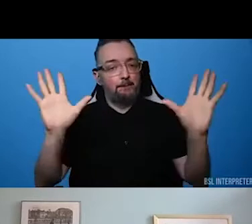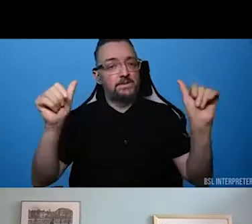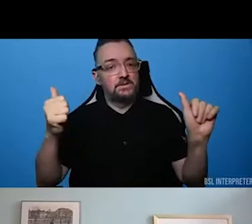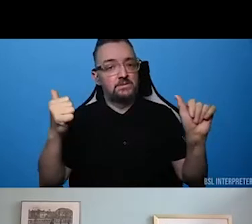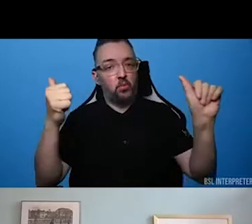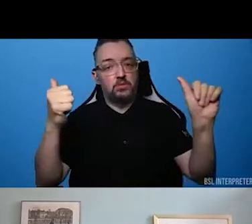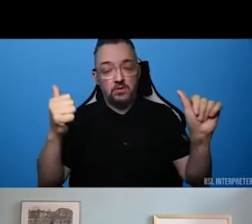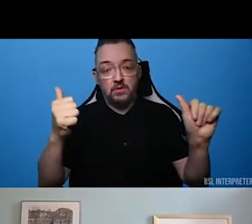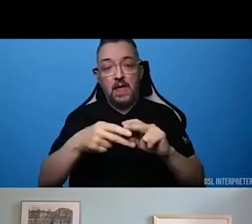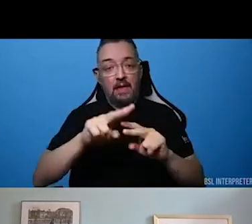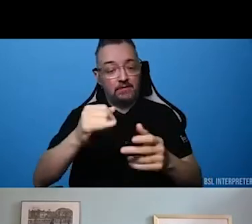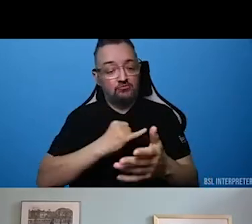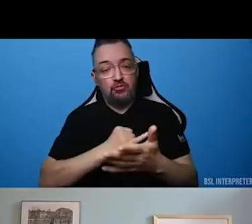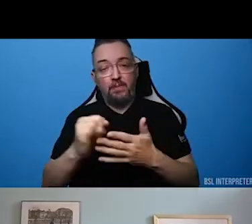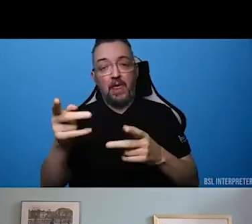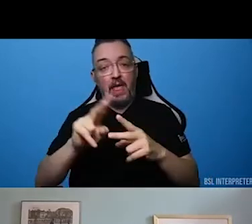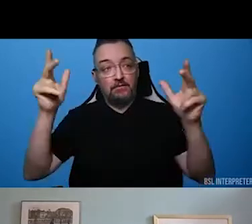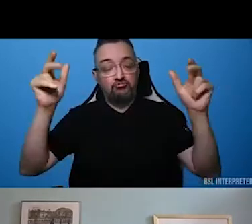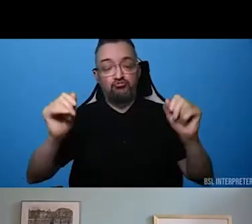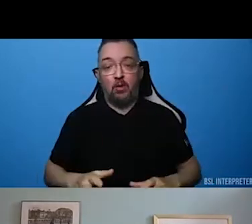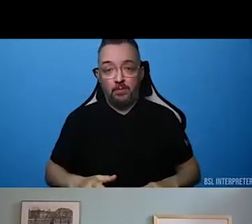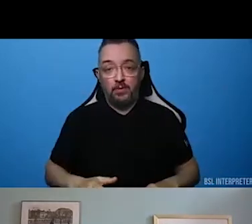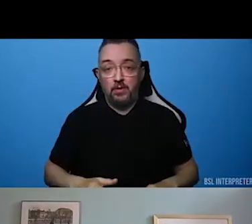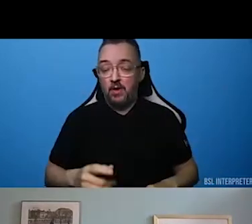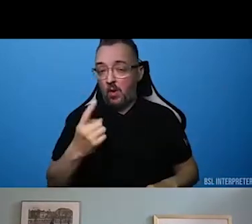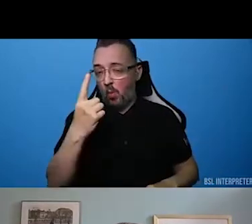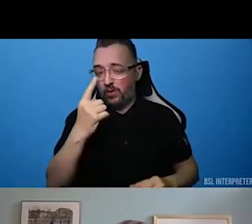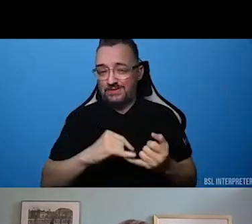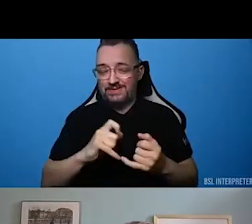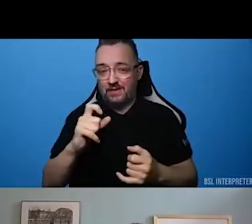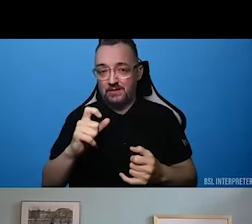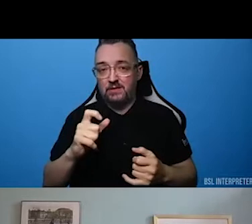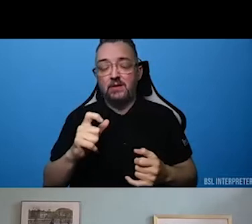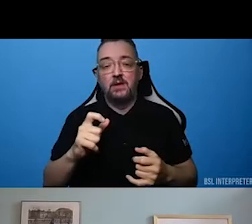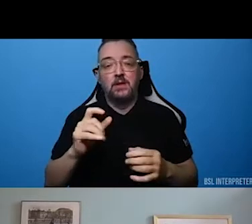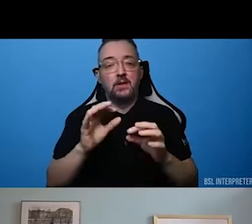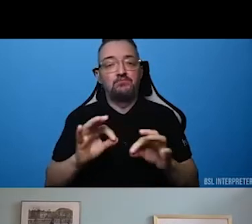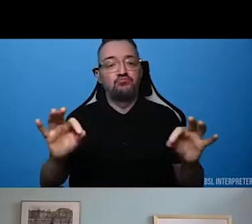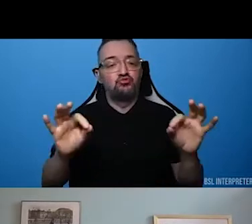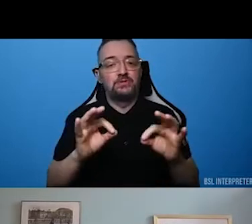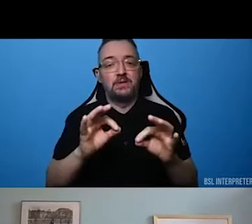Should he rebel, should he drop his arms for just a moment, the precarious world of meaning